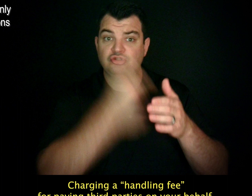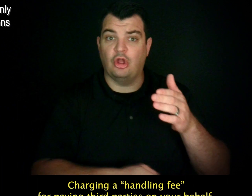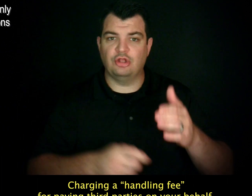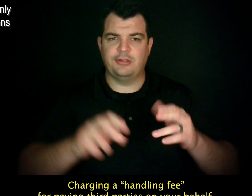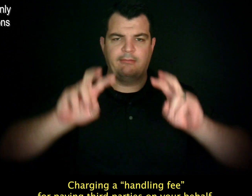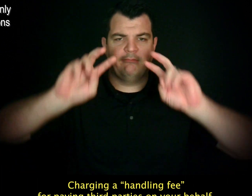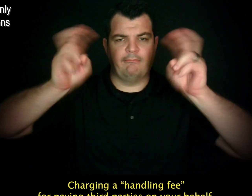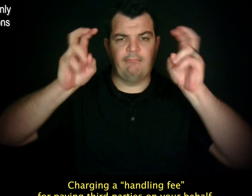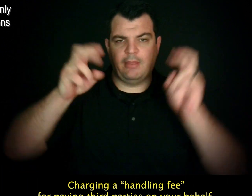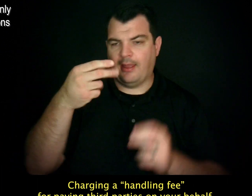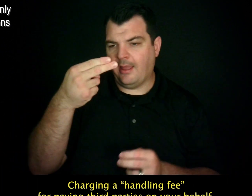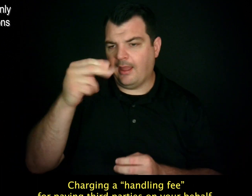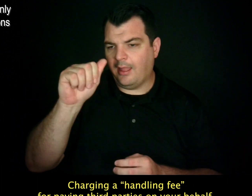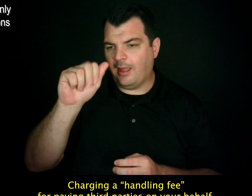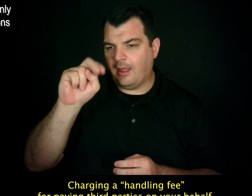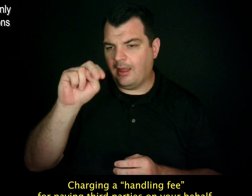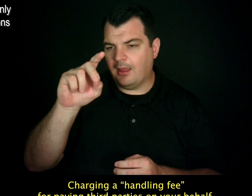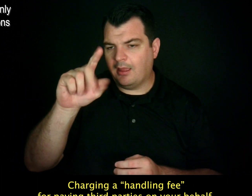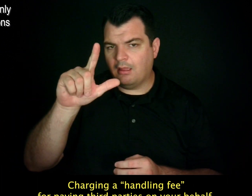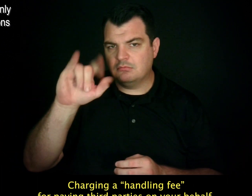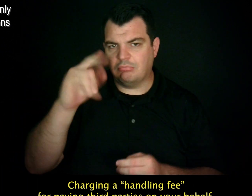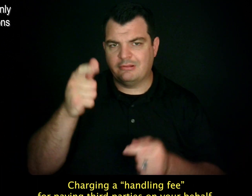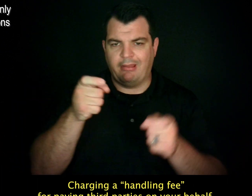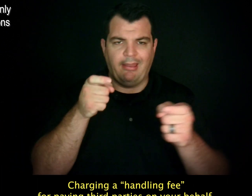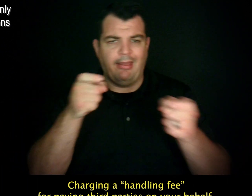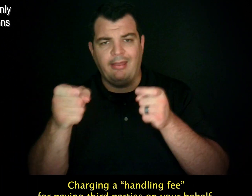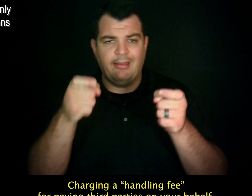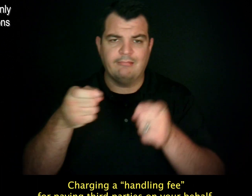Charging a “handling fee” for paying third parties on your behalf.